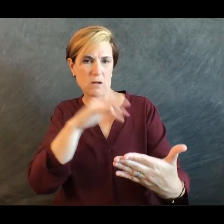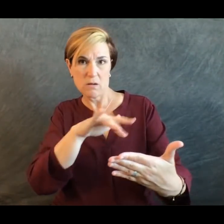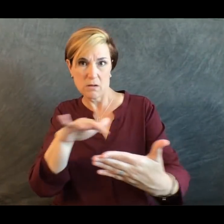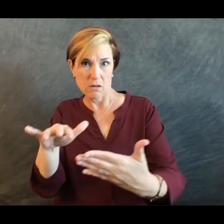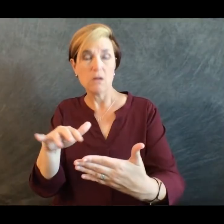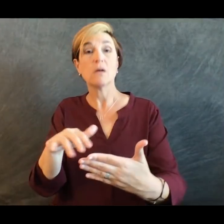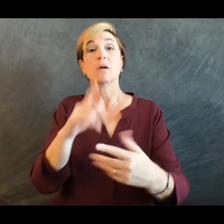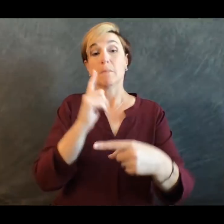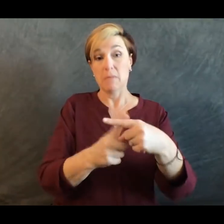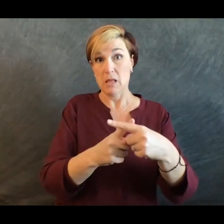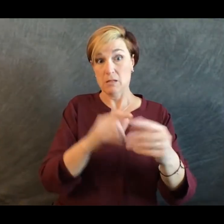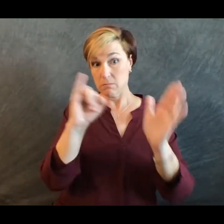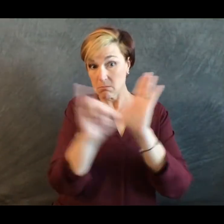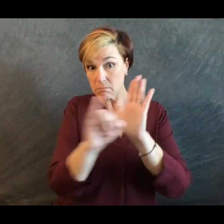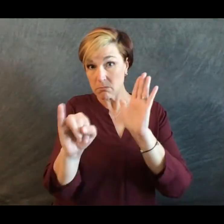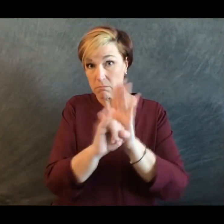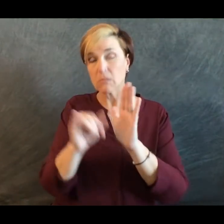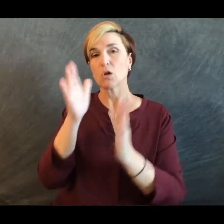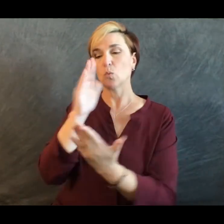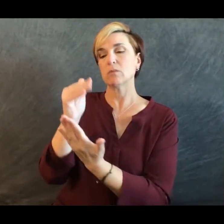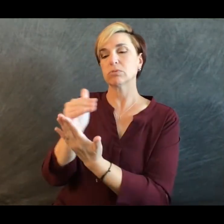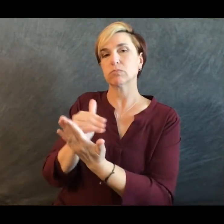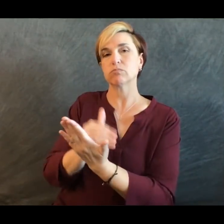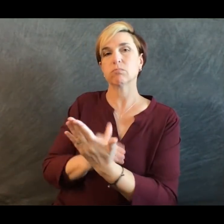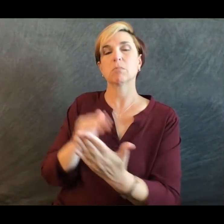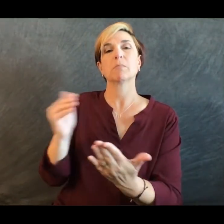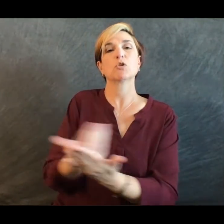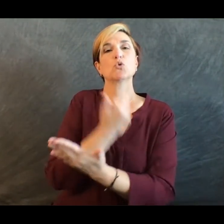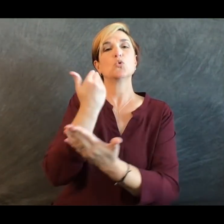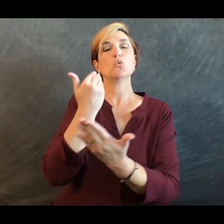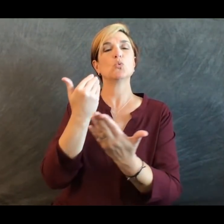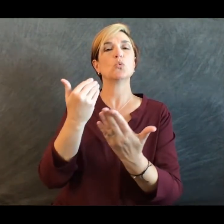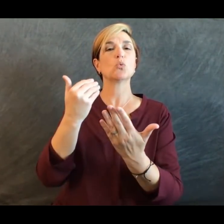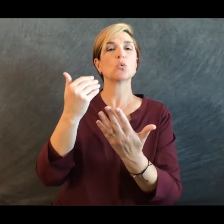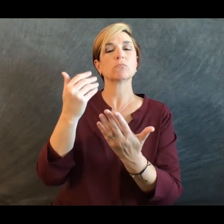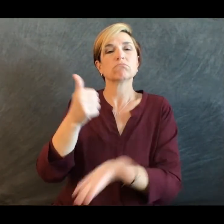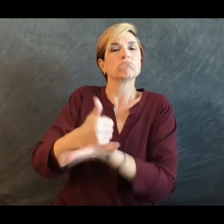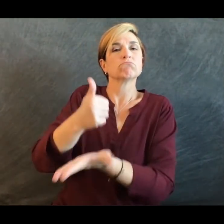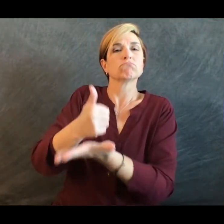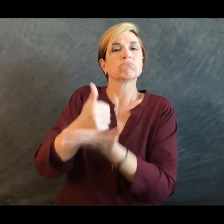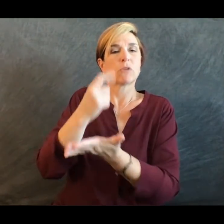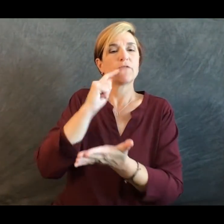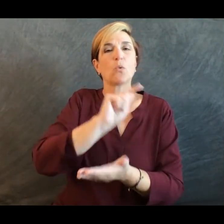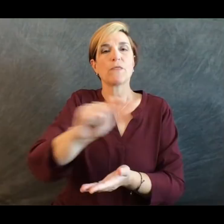that new guidance to all of those great leaders on the subject of testing and